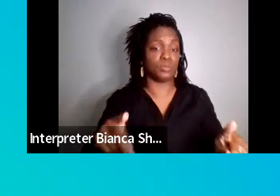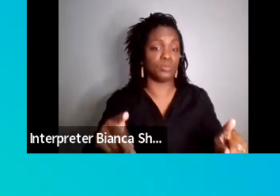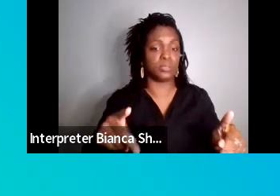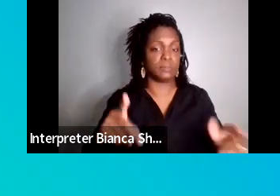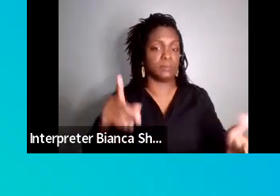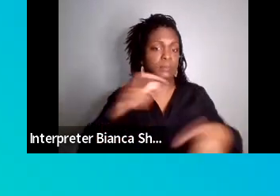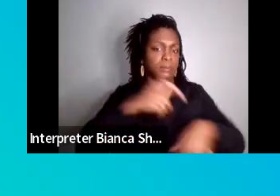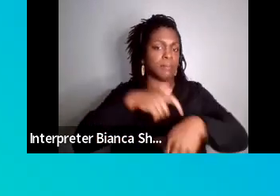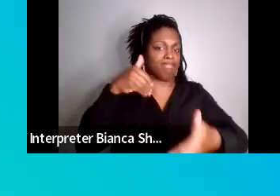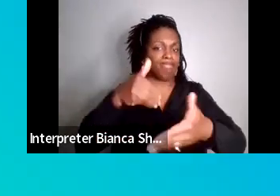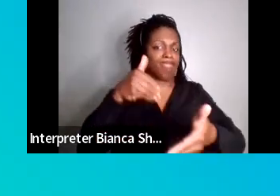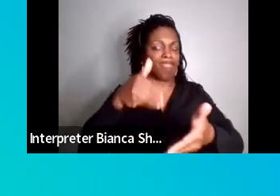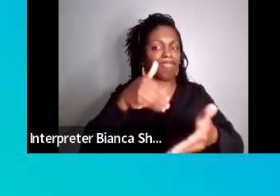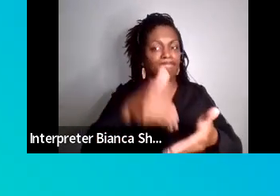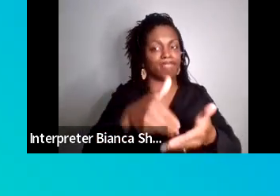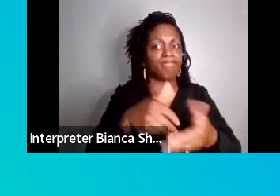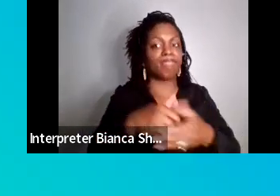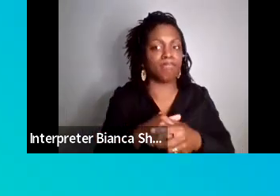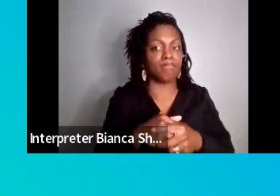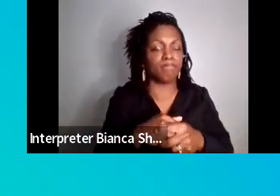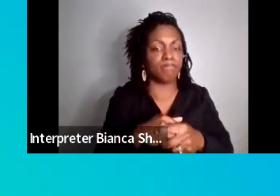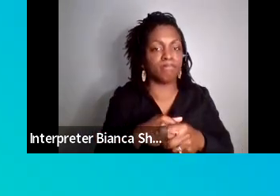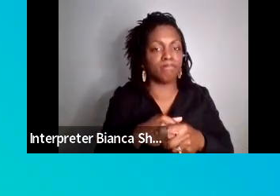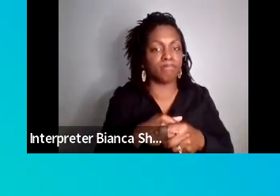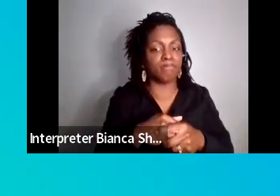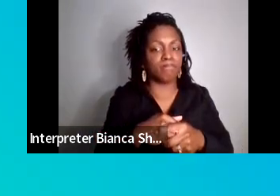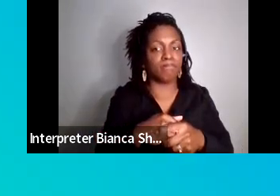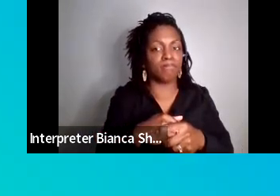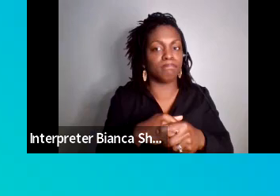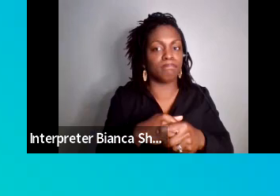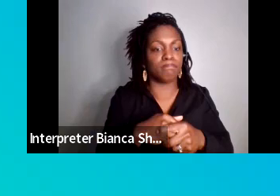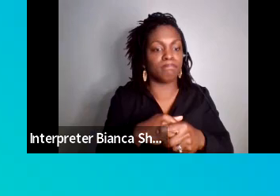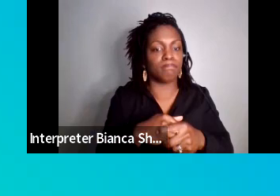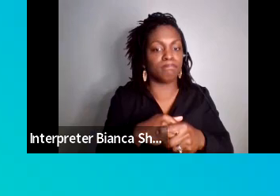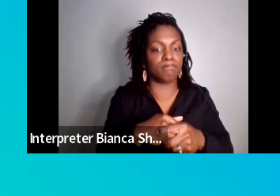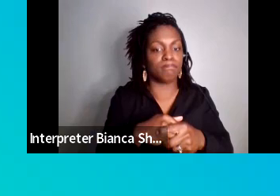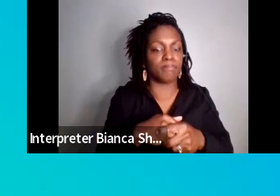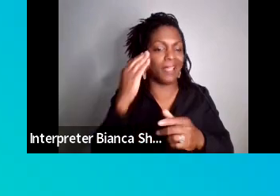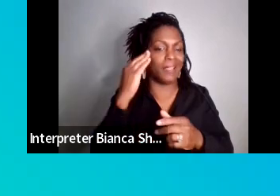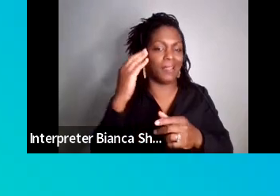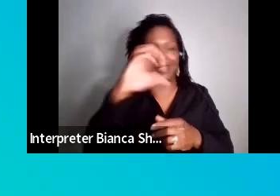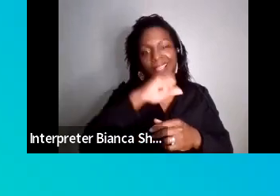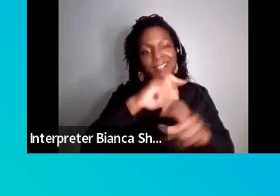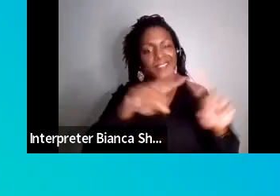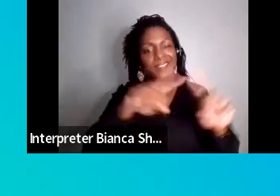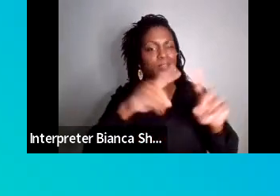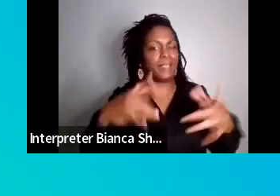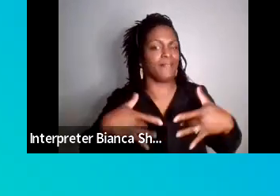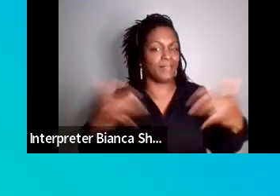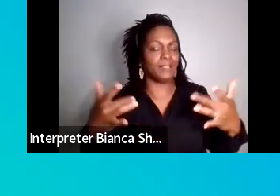To the date, and or you know, I guess different events and things that are gonna be posted at the lab.